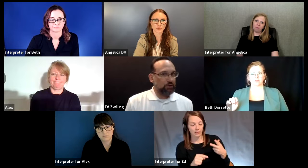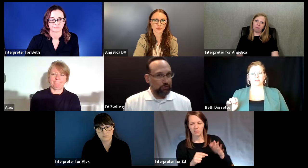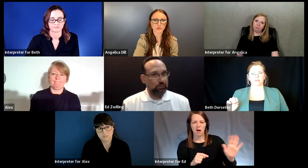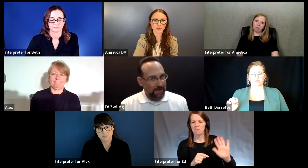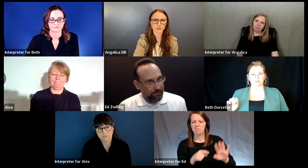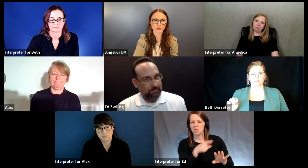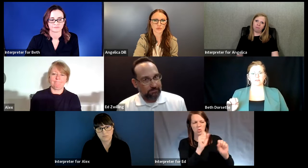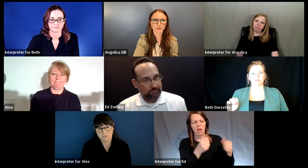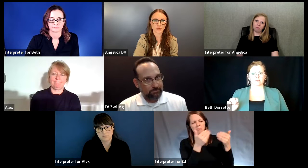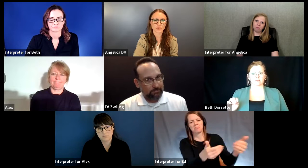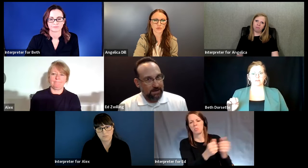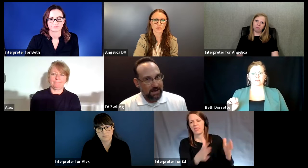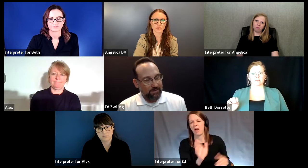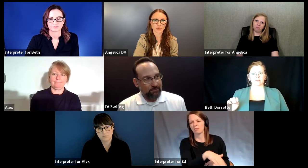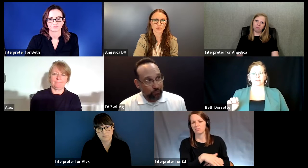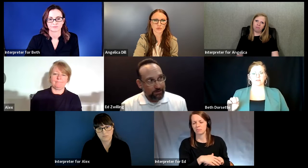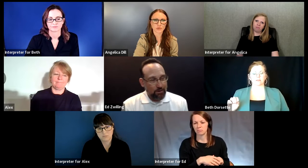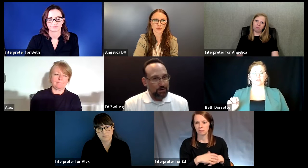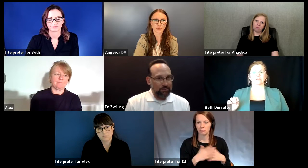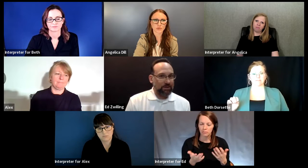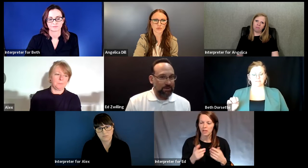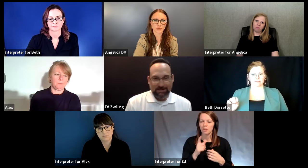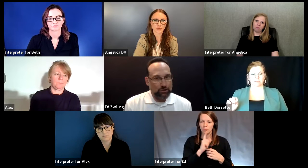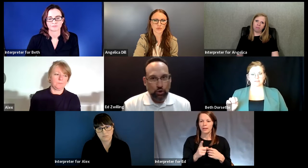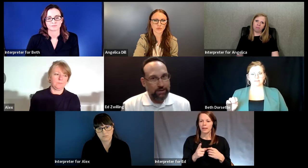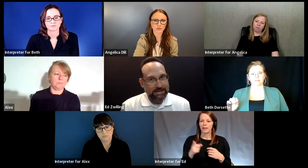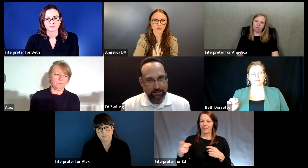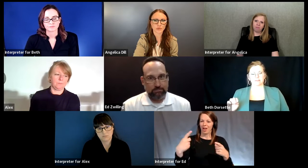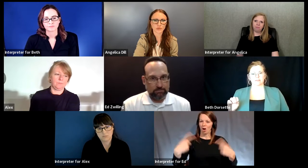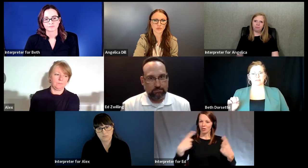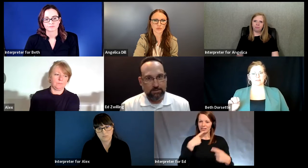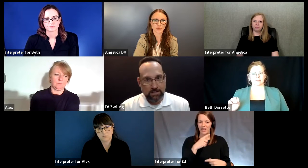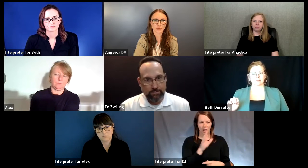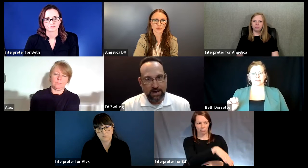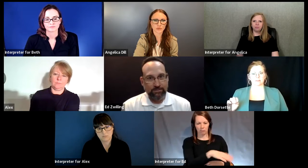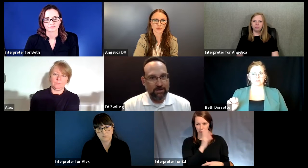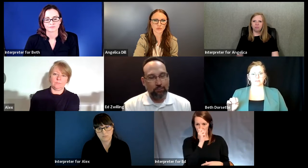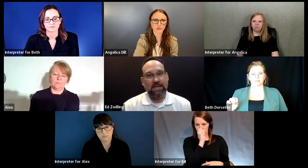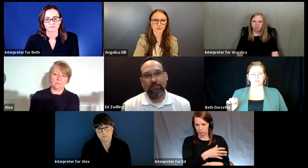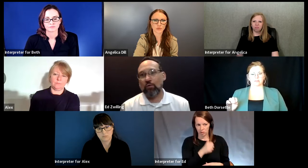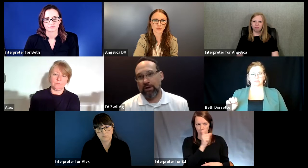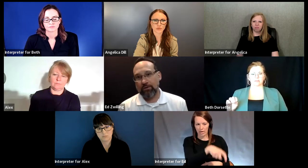But you can do it without it. And really the argument that they make is you don't need it. Not, we can't afford it.